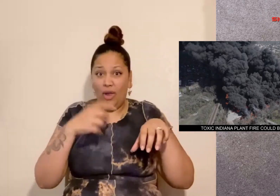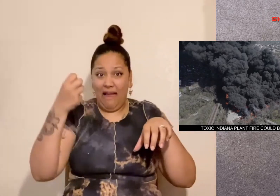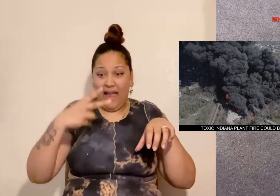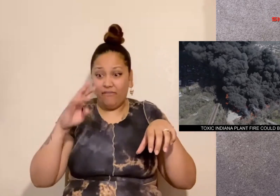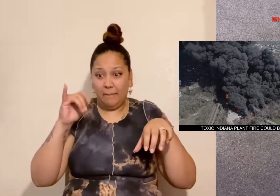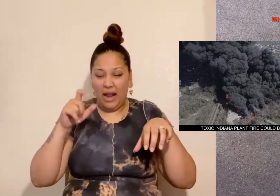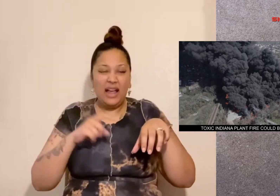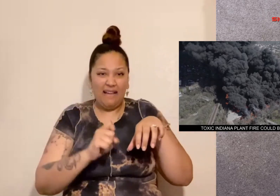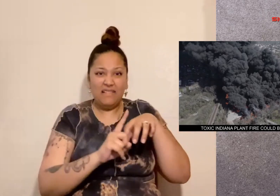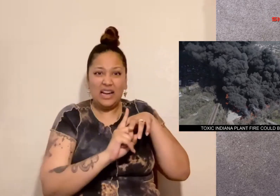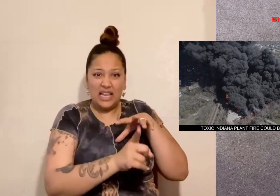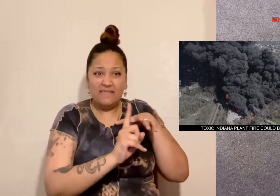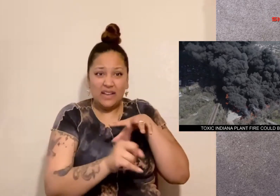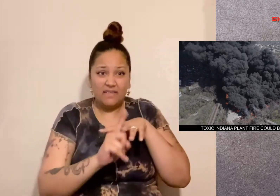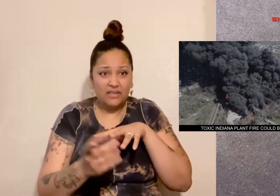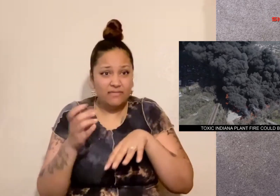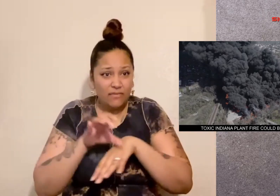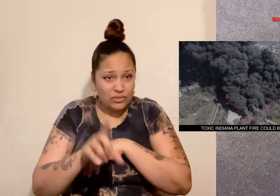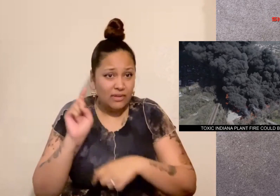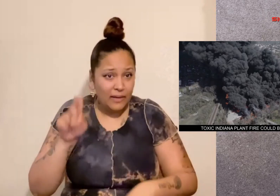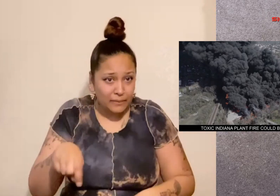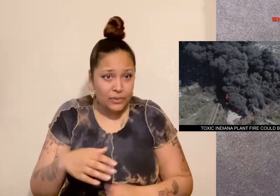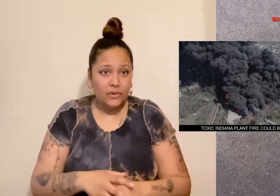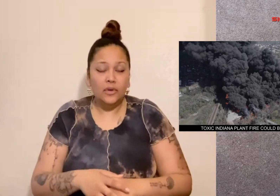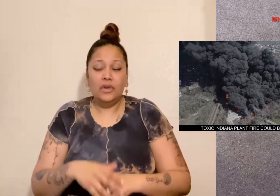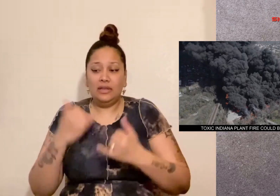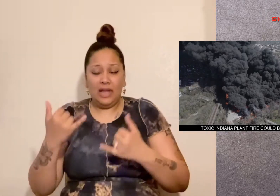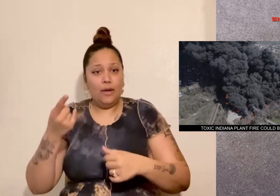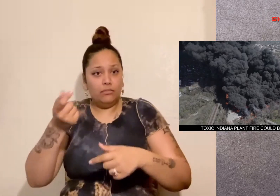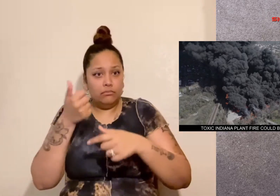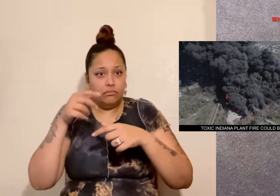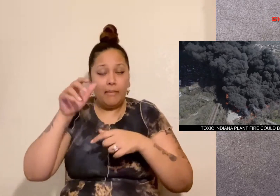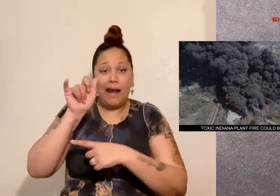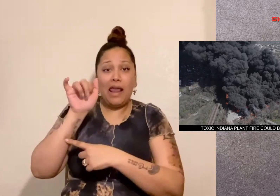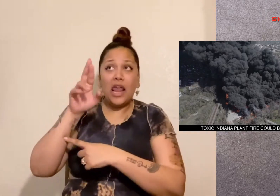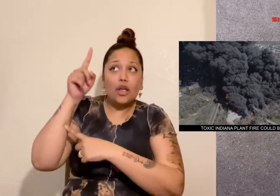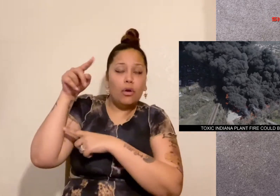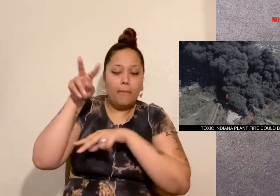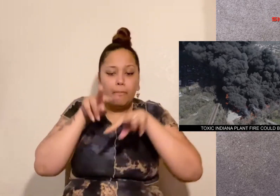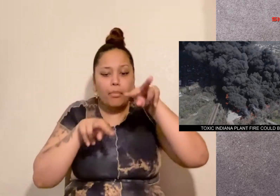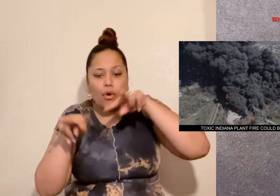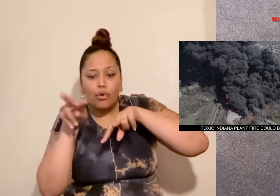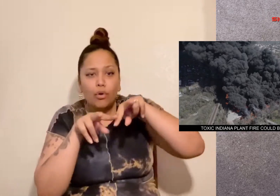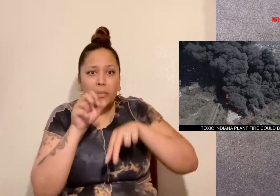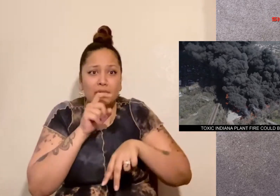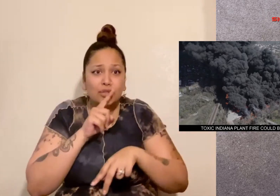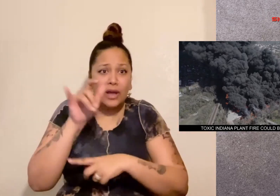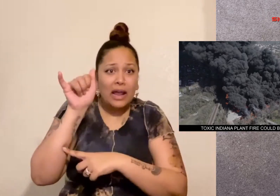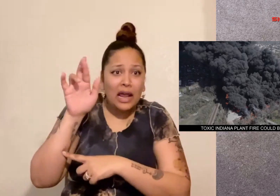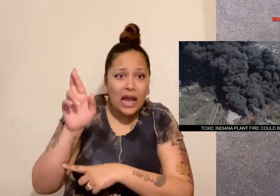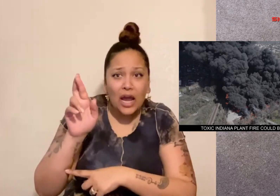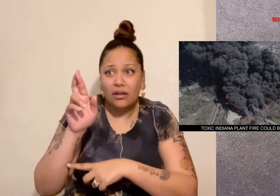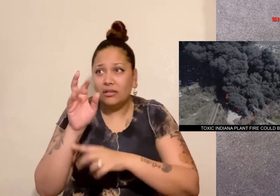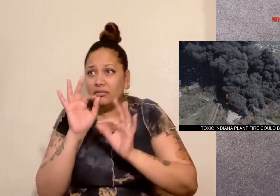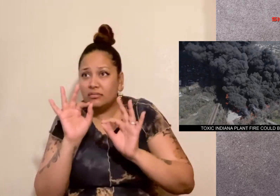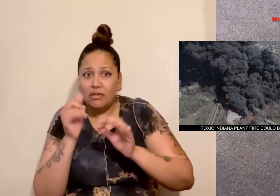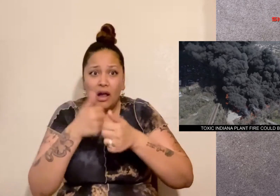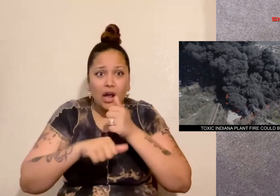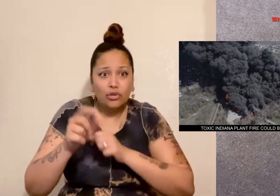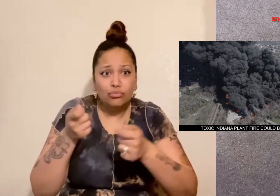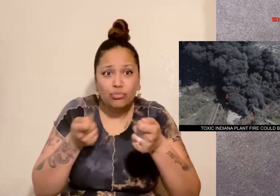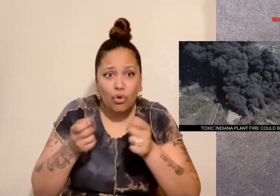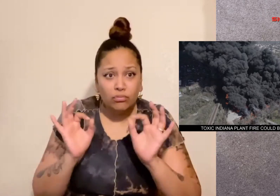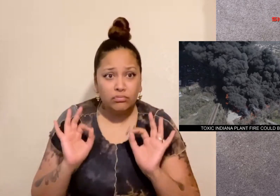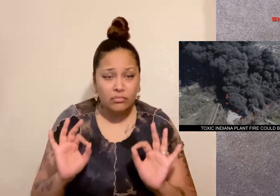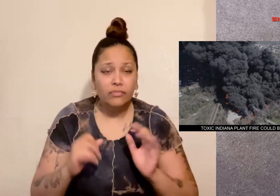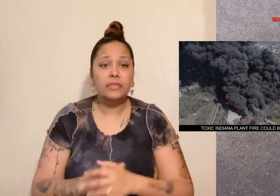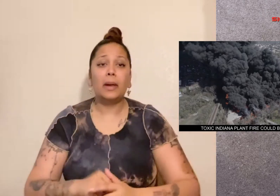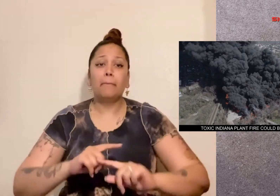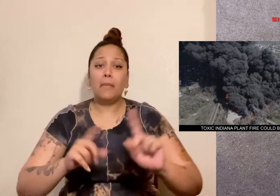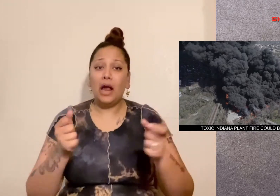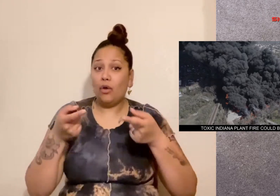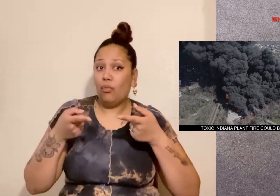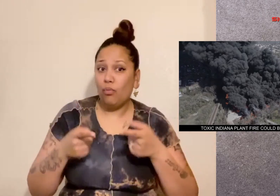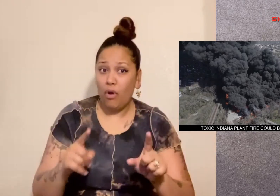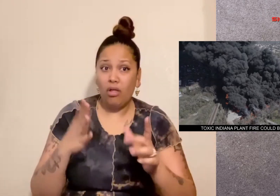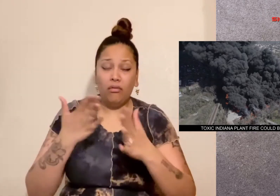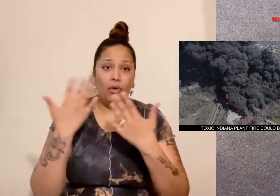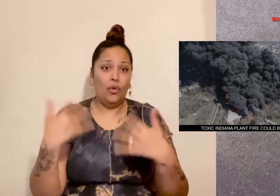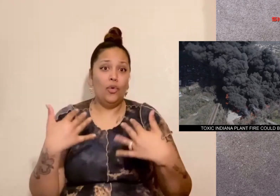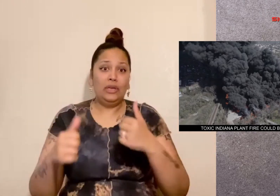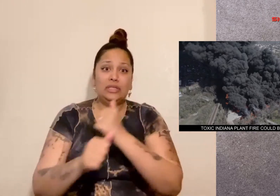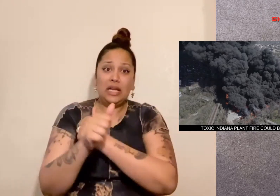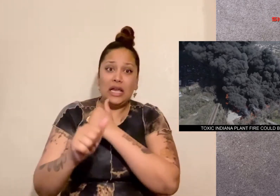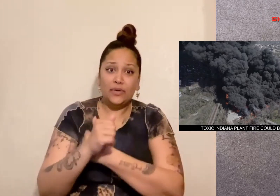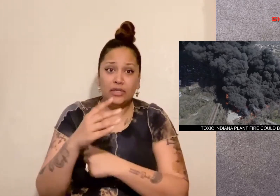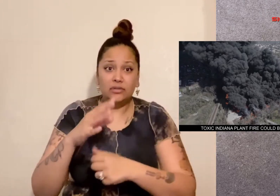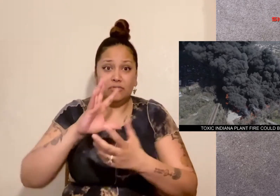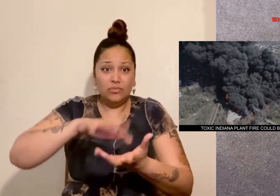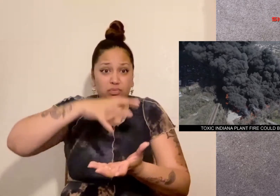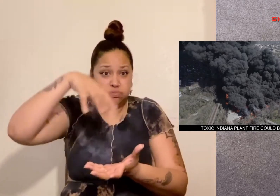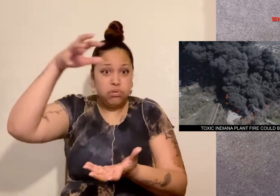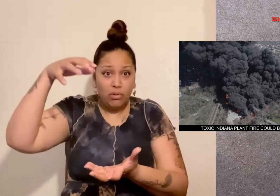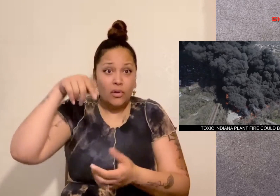radius of the blaze air monitoring is underway but while the potentially hazardous smoke